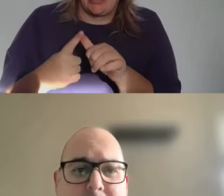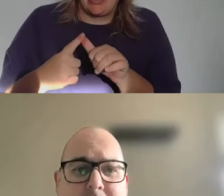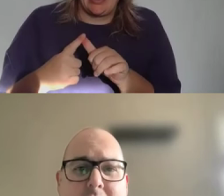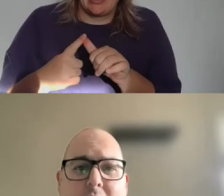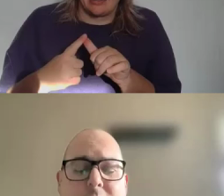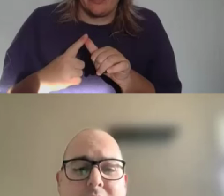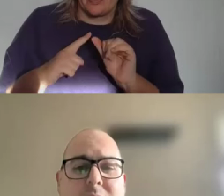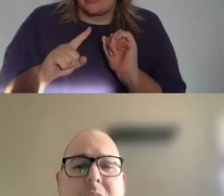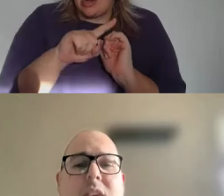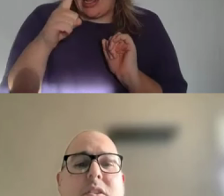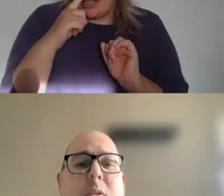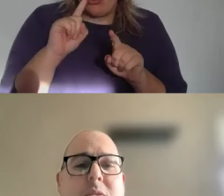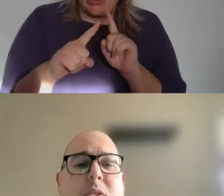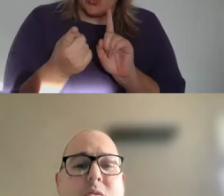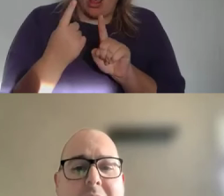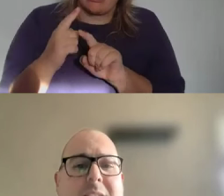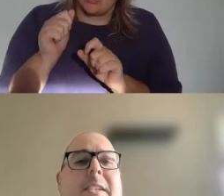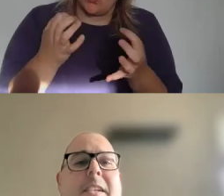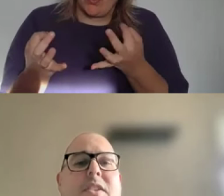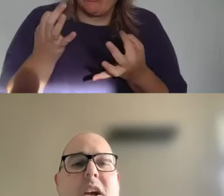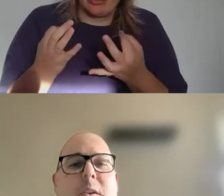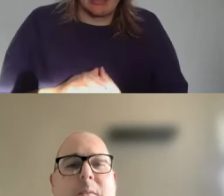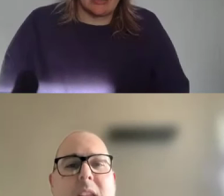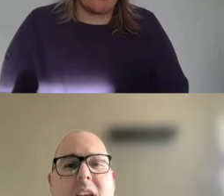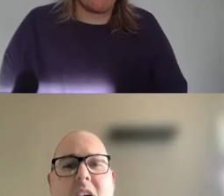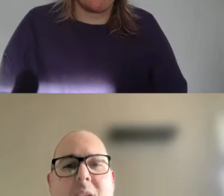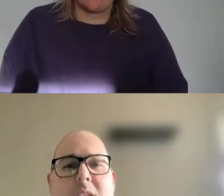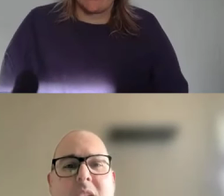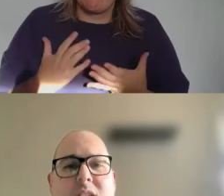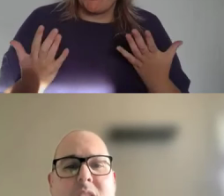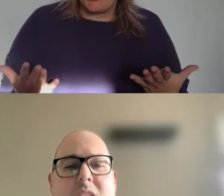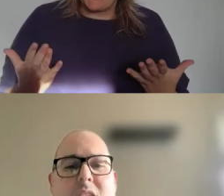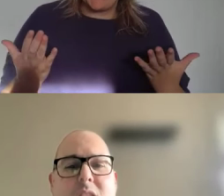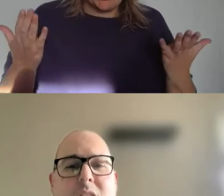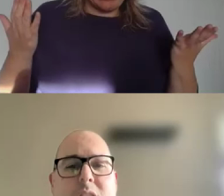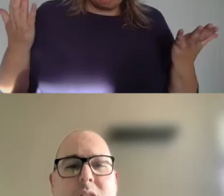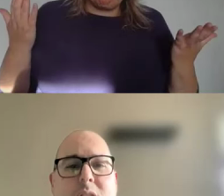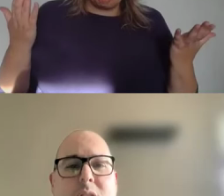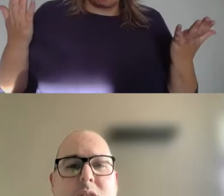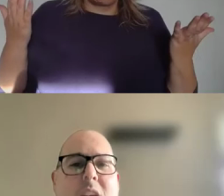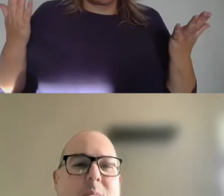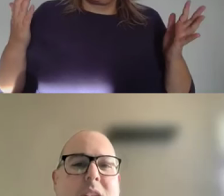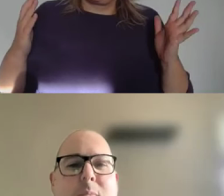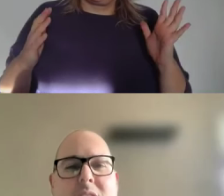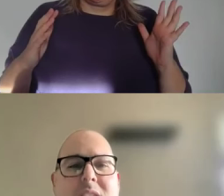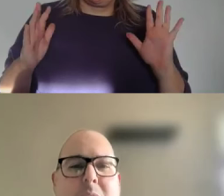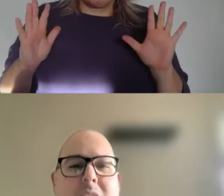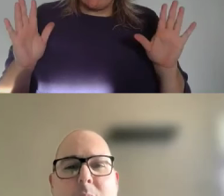to hopefully answer as many of those as possible. Right. I'm going to-- not everybody is participating in the poll,